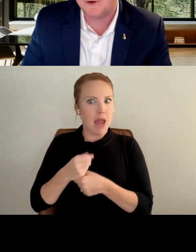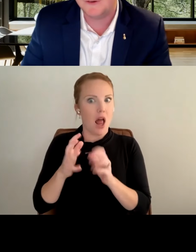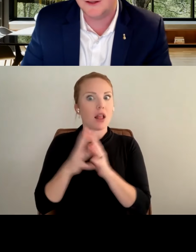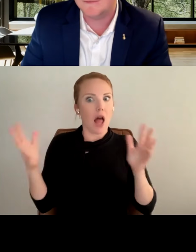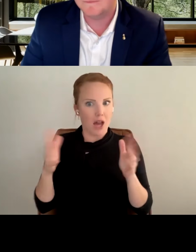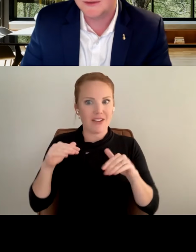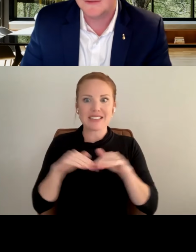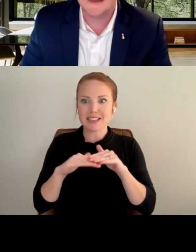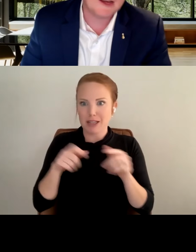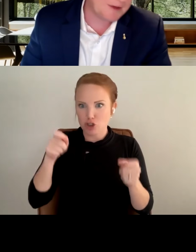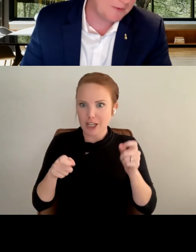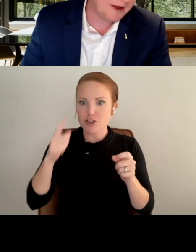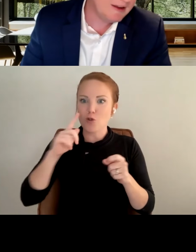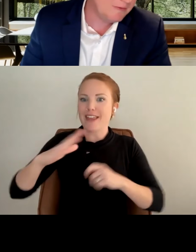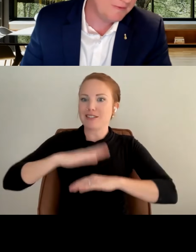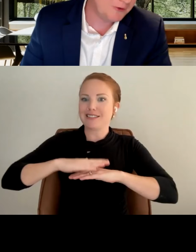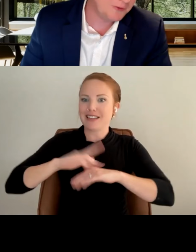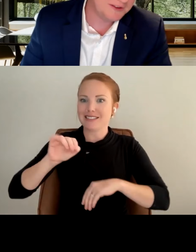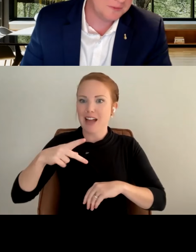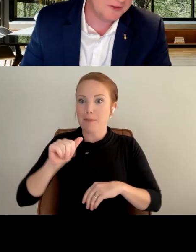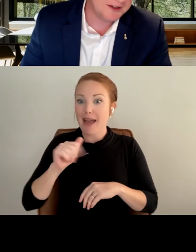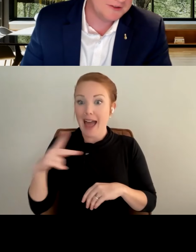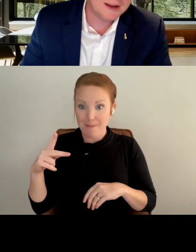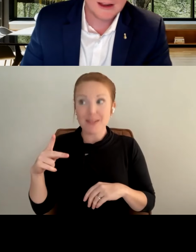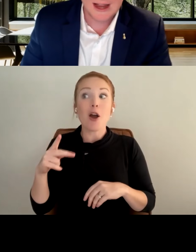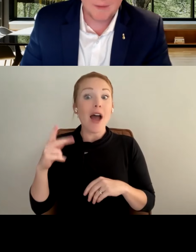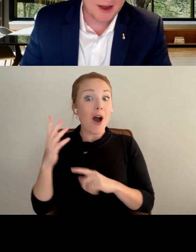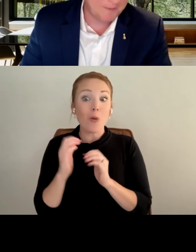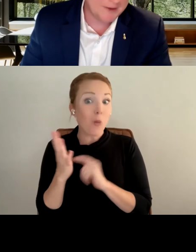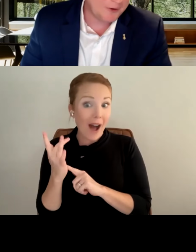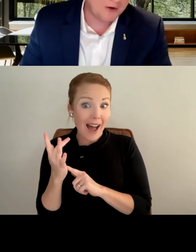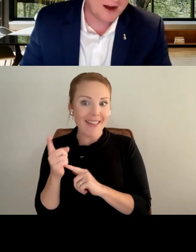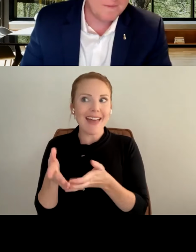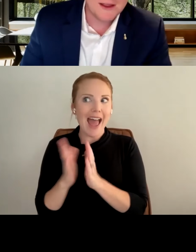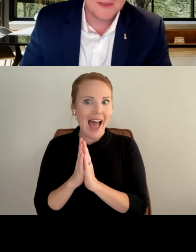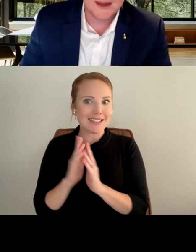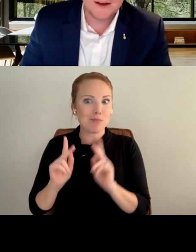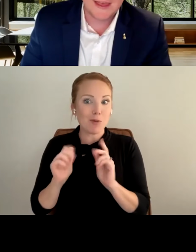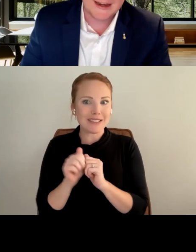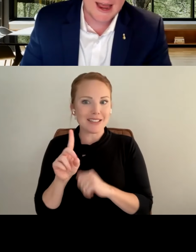app recently. They did it, by the way, with folks with disabilities on a beta program that they